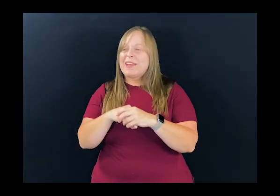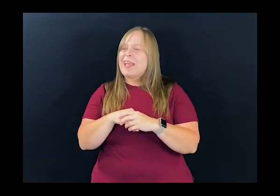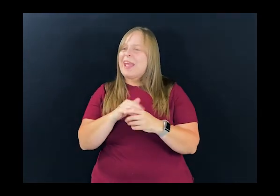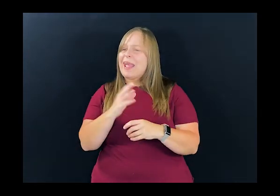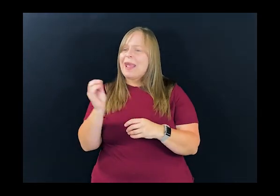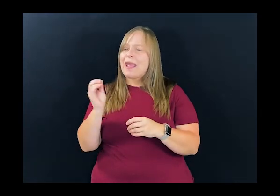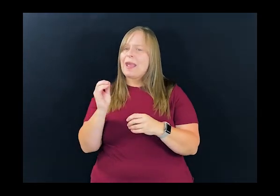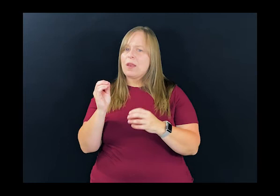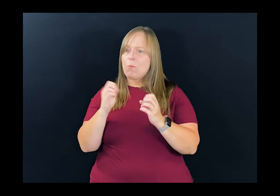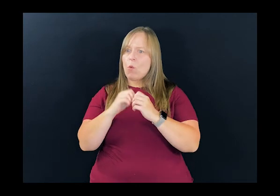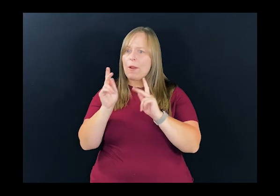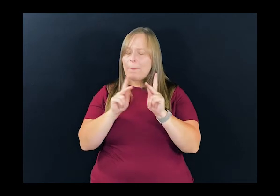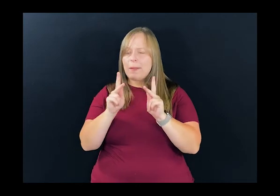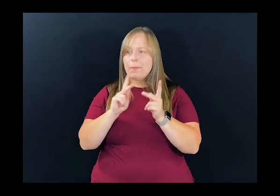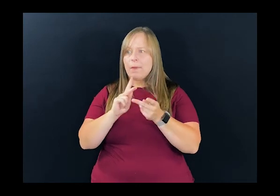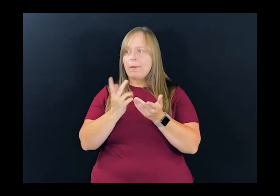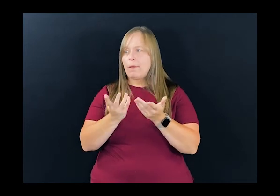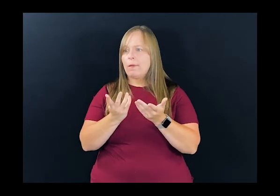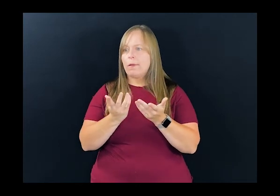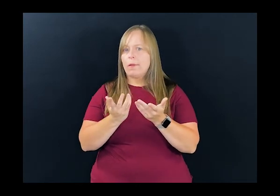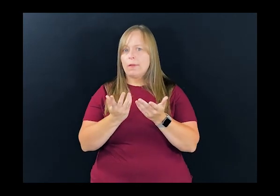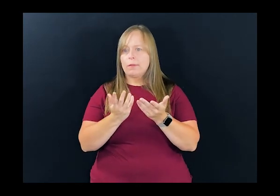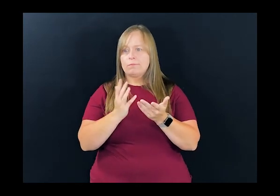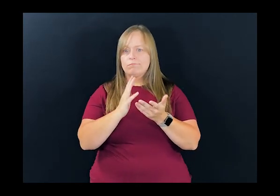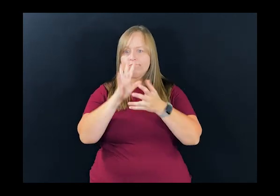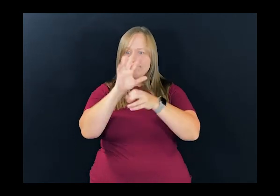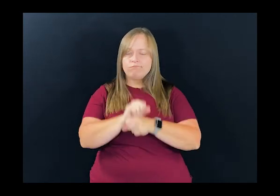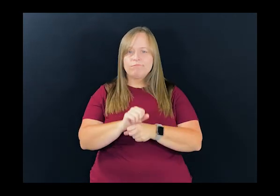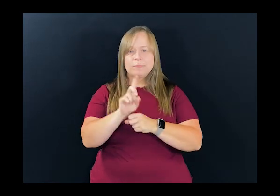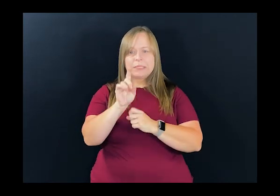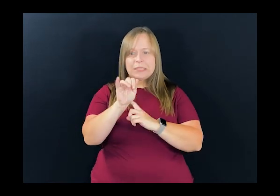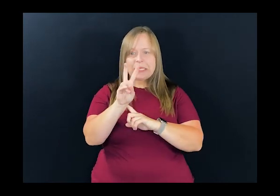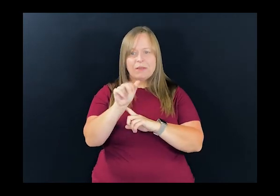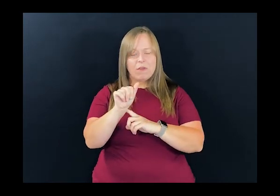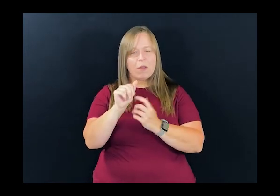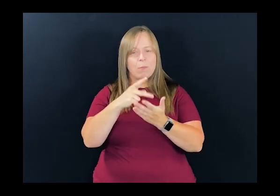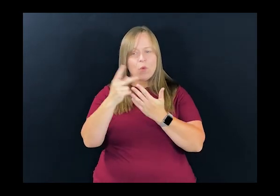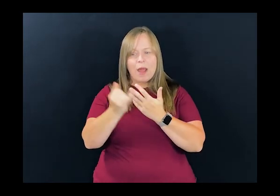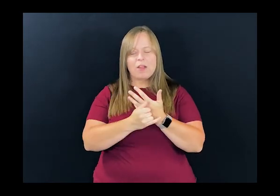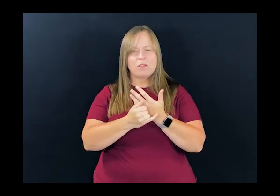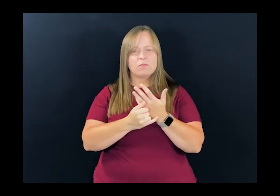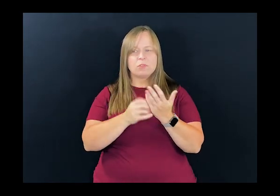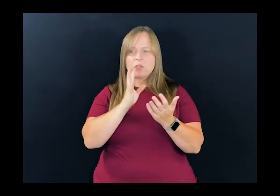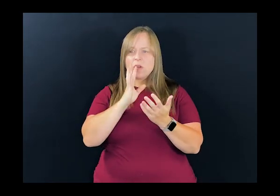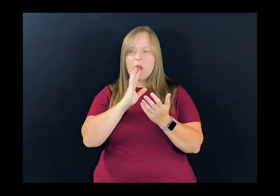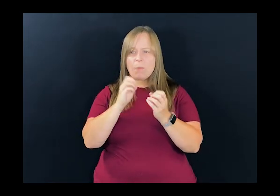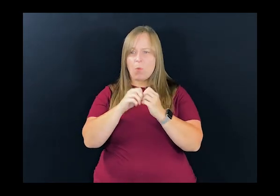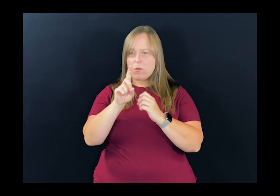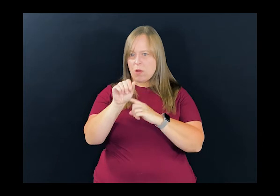And as more people are getting to know the Divas project, let's just talk a little bit